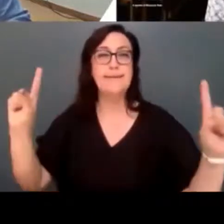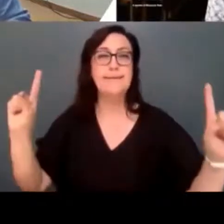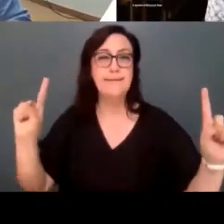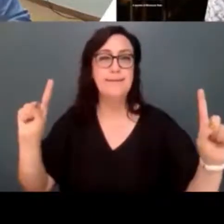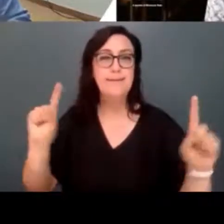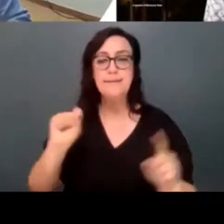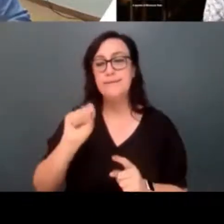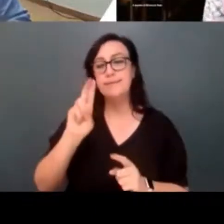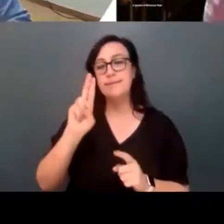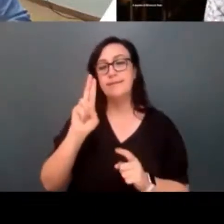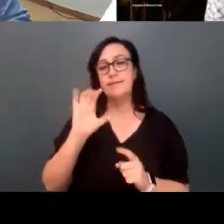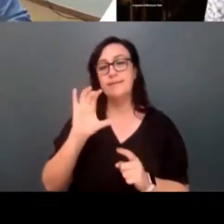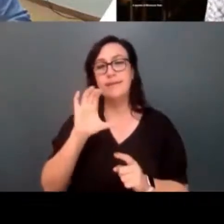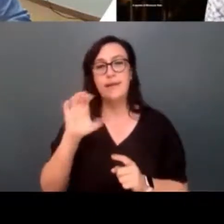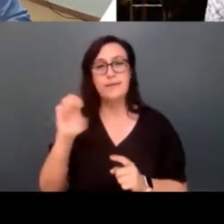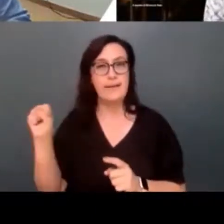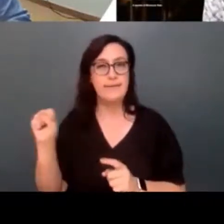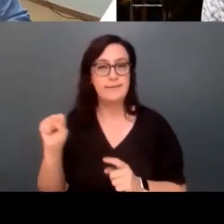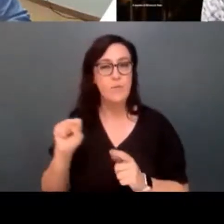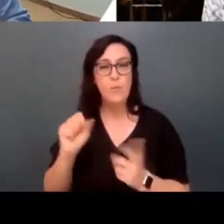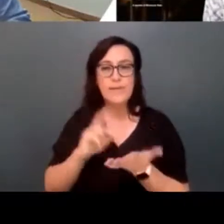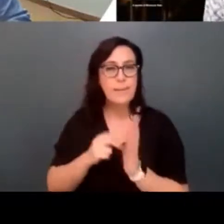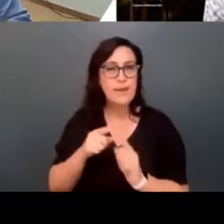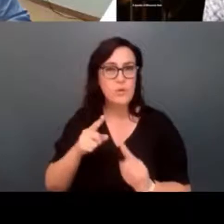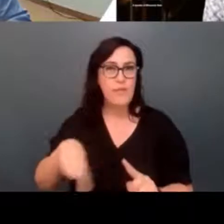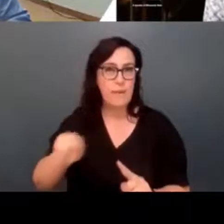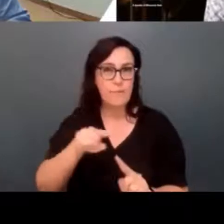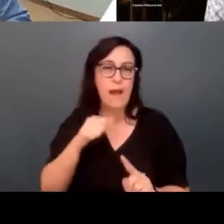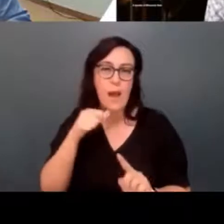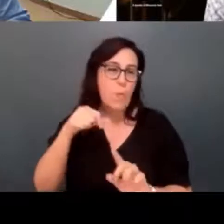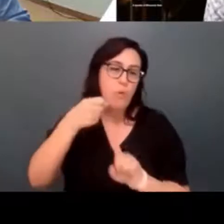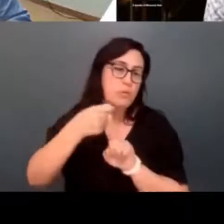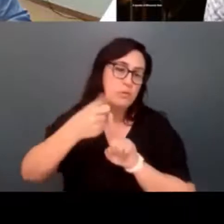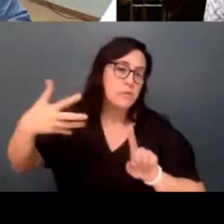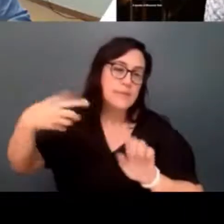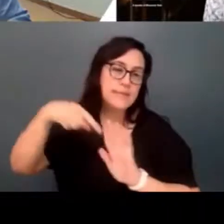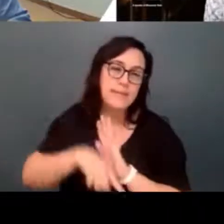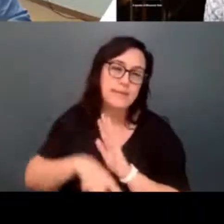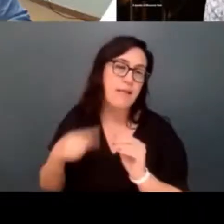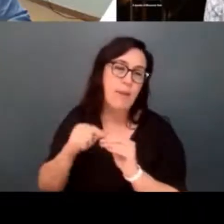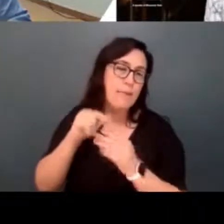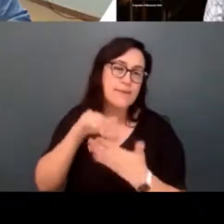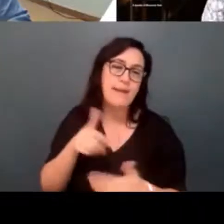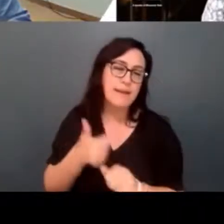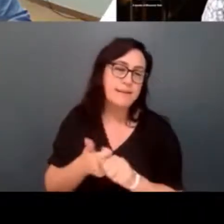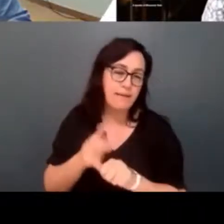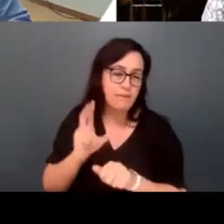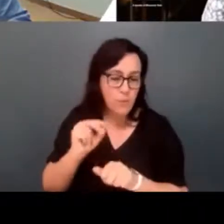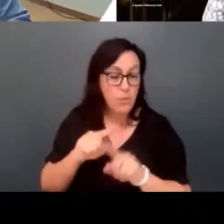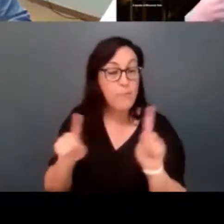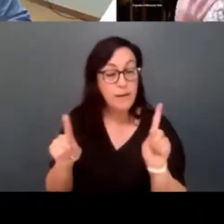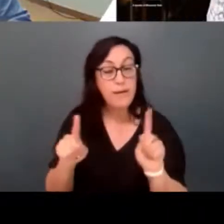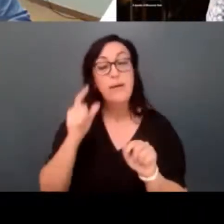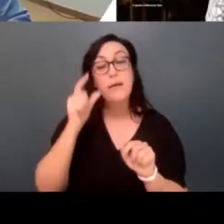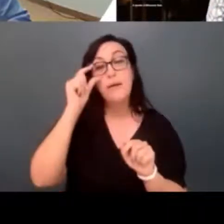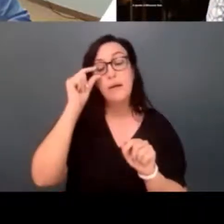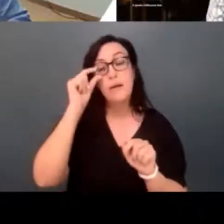tactics which we won't get into in any detail today. But it's a robust tool.